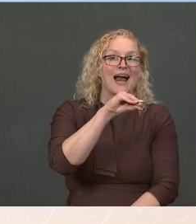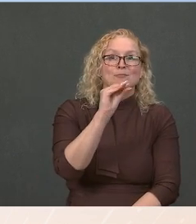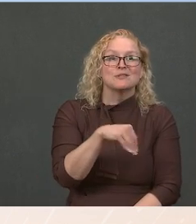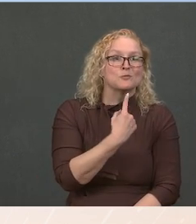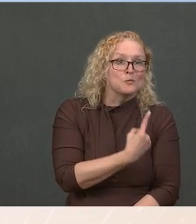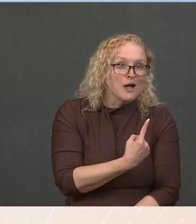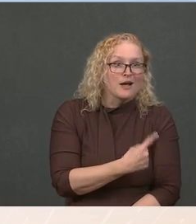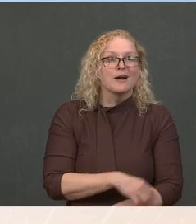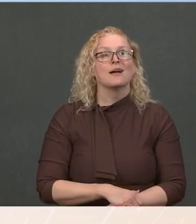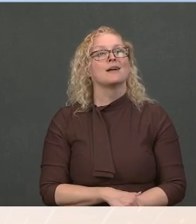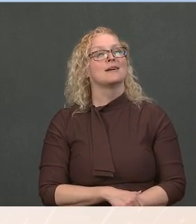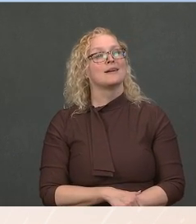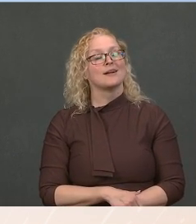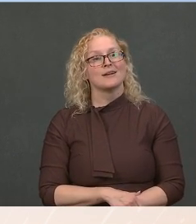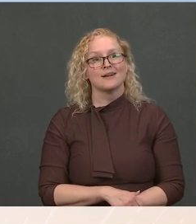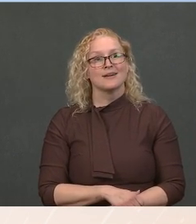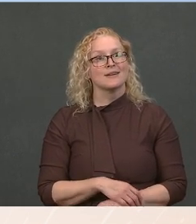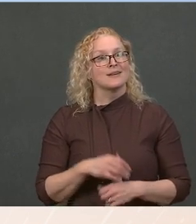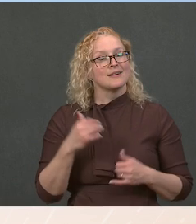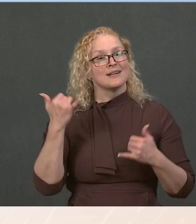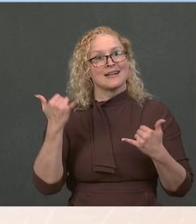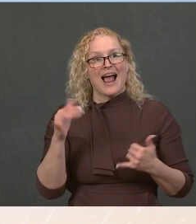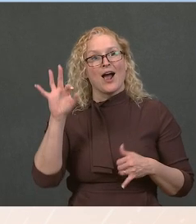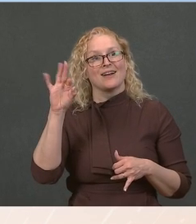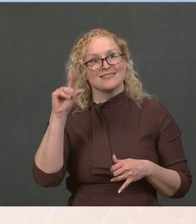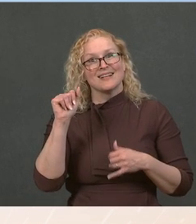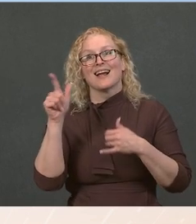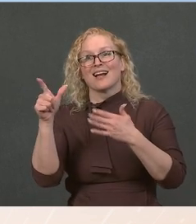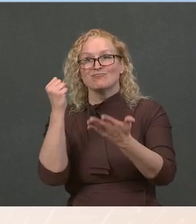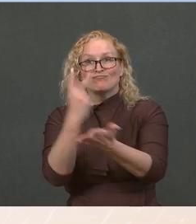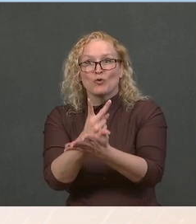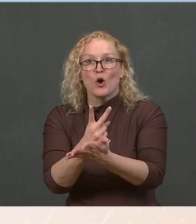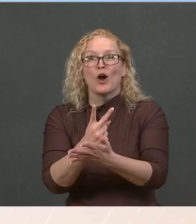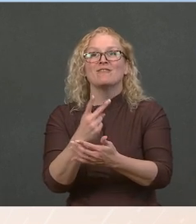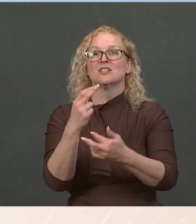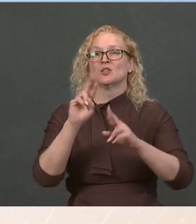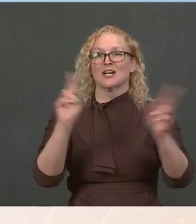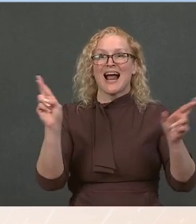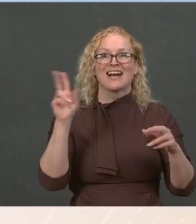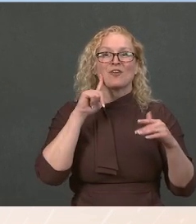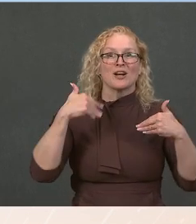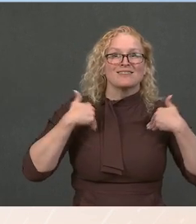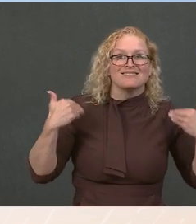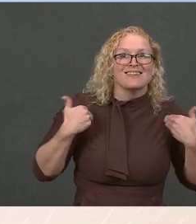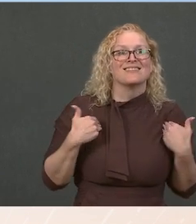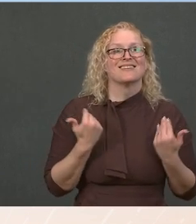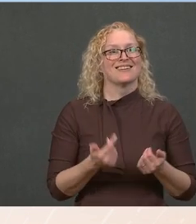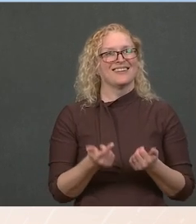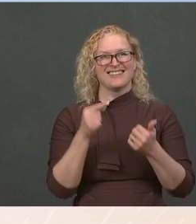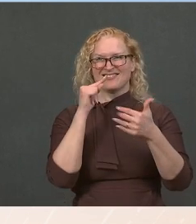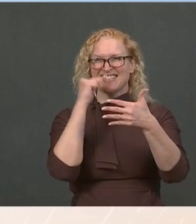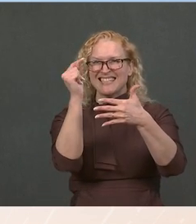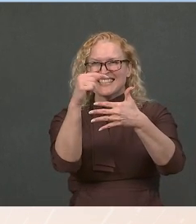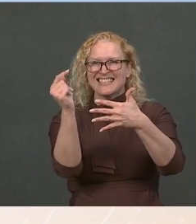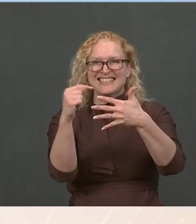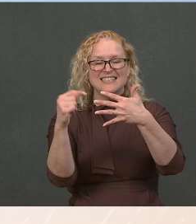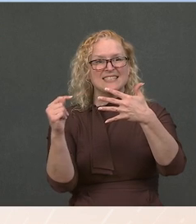through 11 eligible for vaccinations. So, all of these things are incredibly important. And if you look at the vaccination requirement,